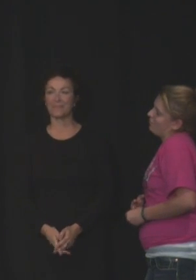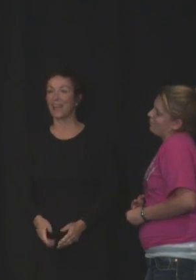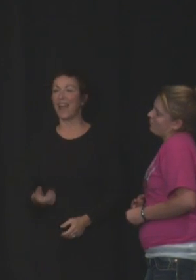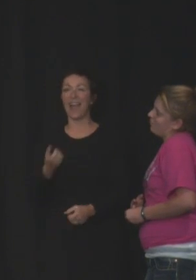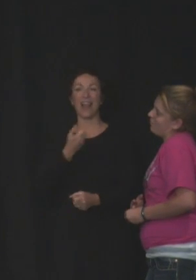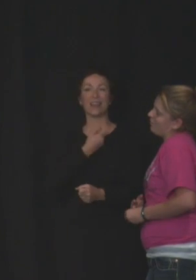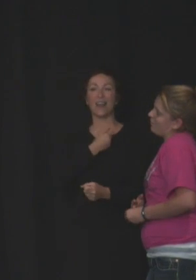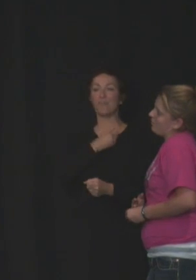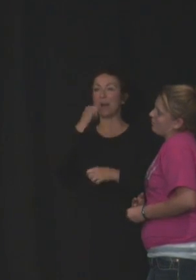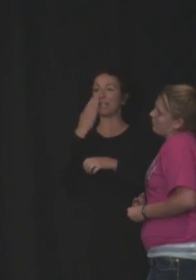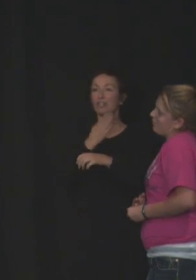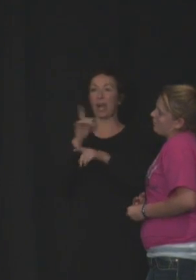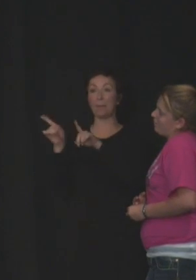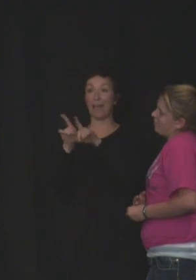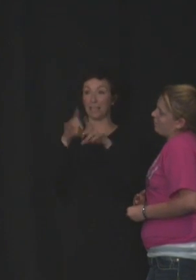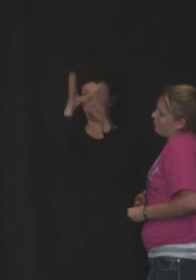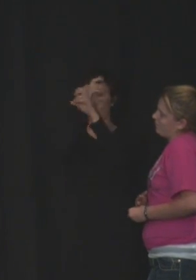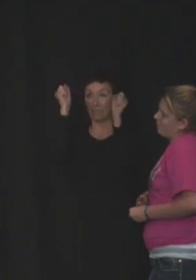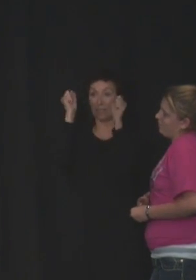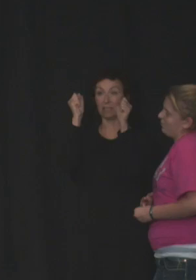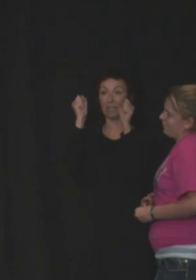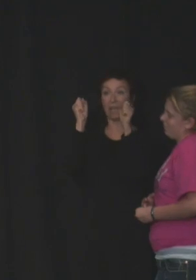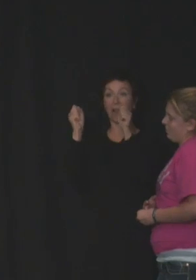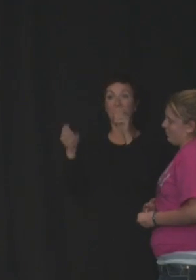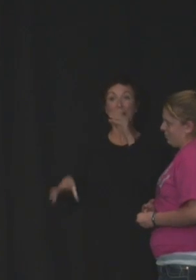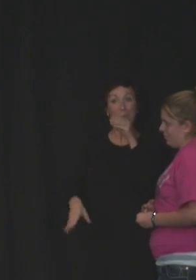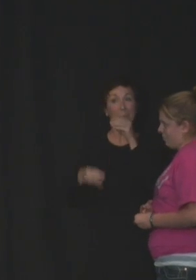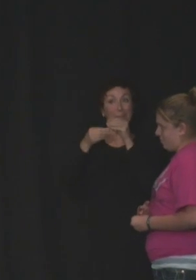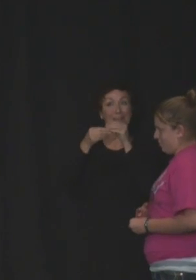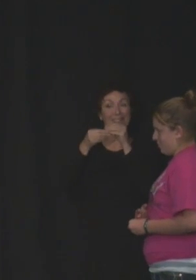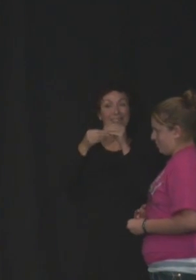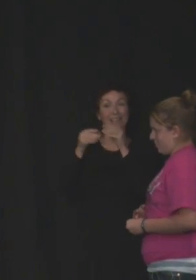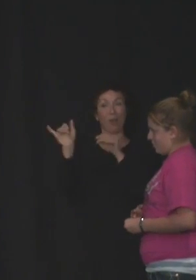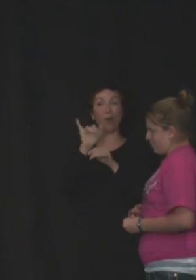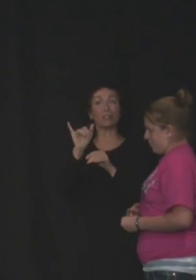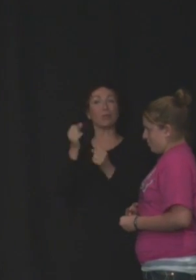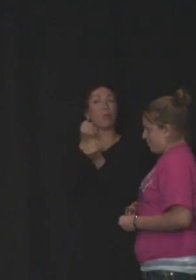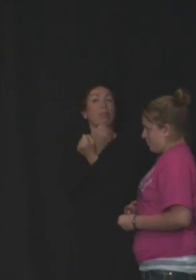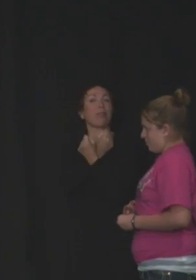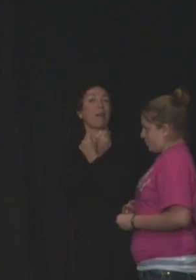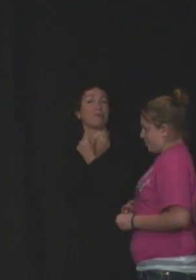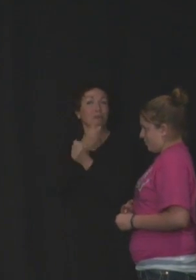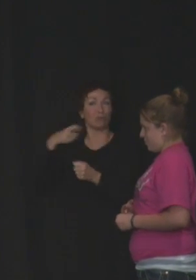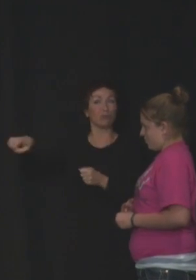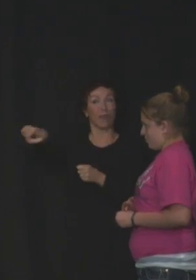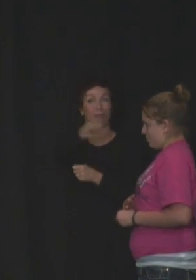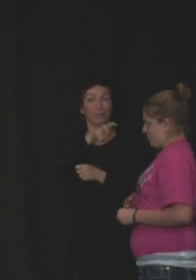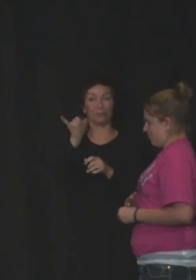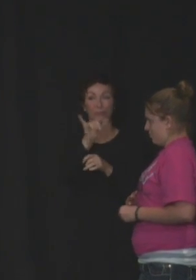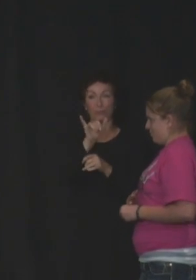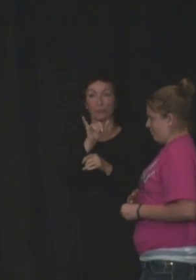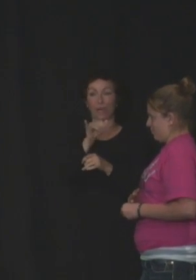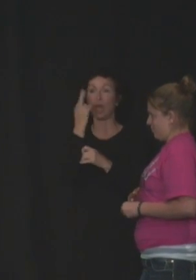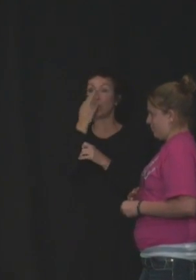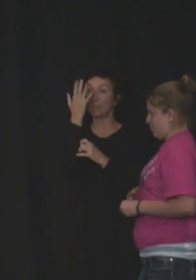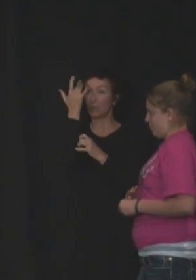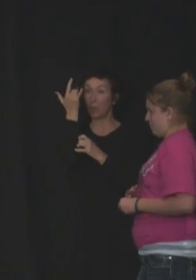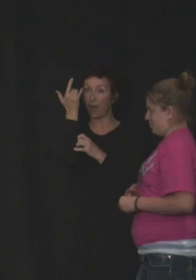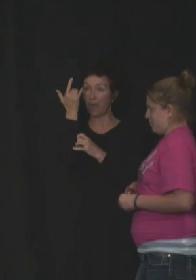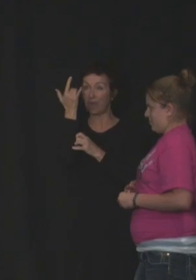President. And I loved traveling too. And the reason I loved both